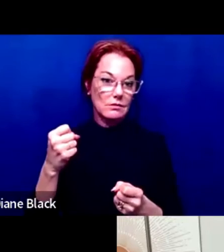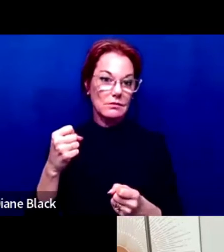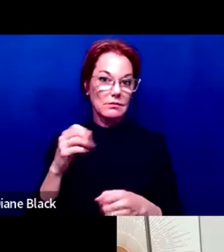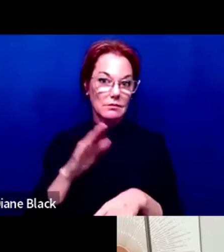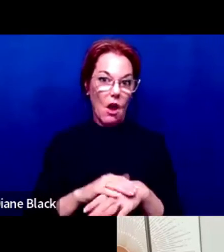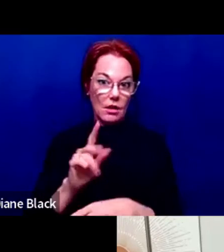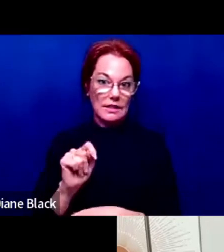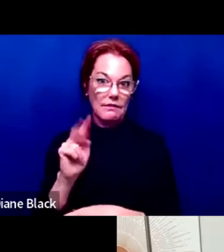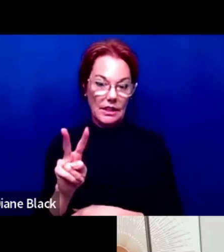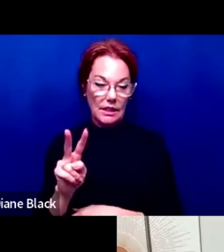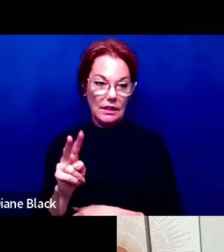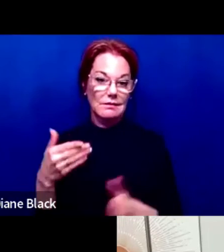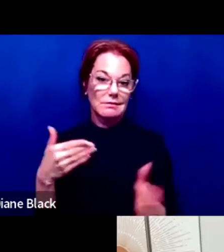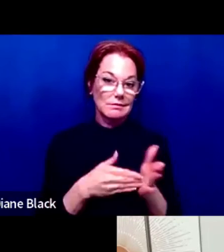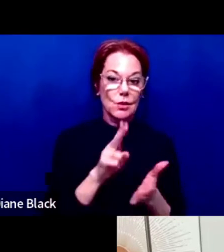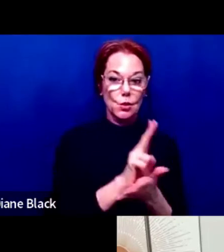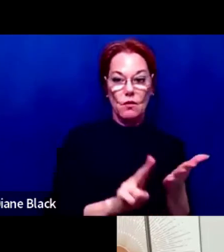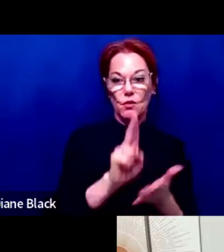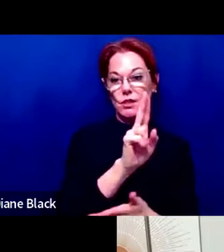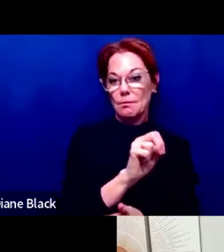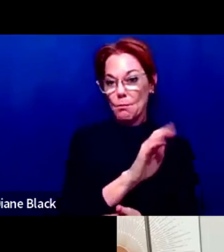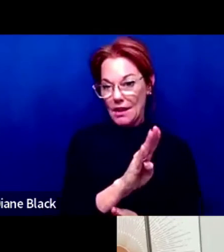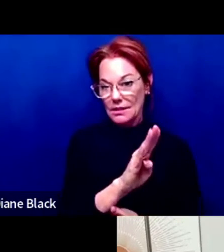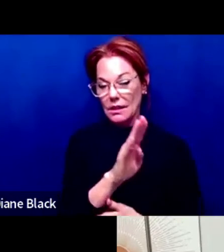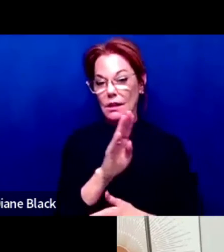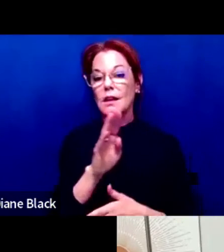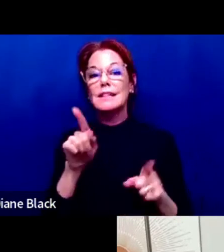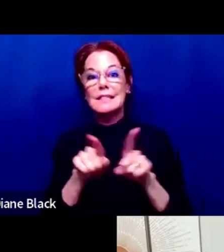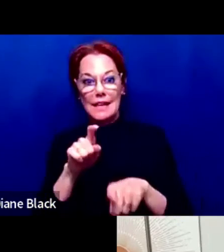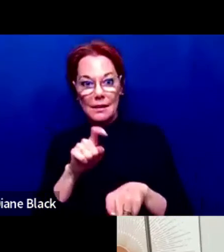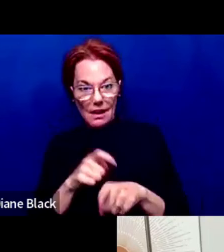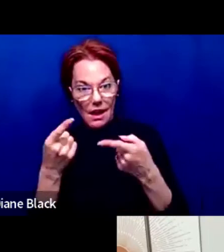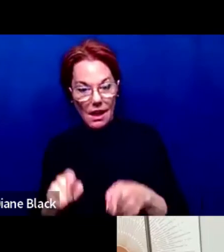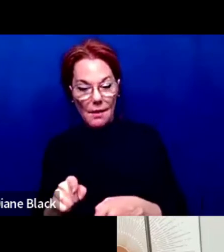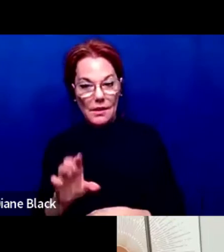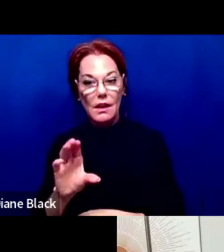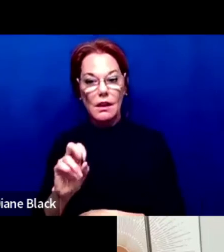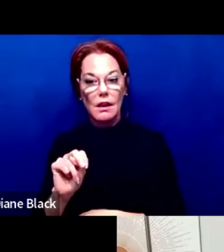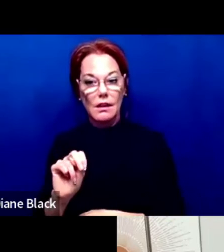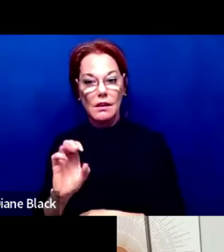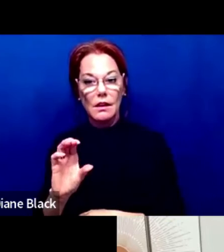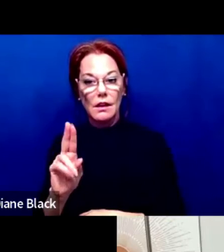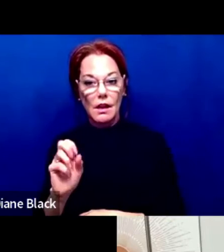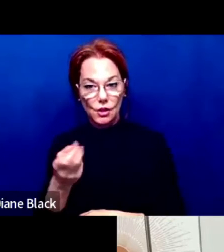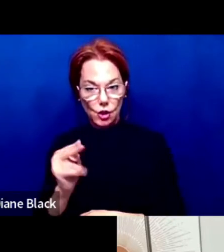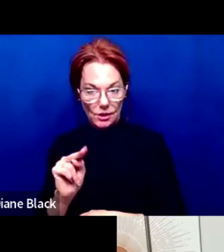also had a concussion at the same time. So what ended up happening was, they instead of them dealing with the brain